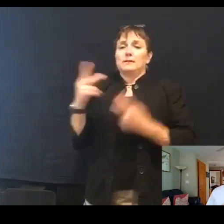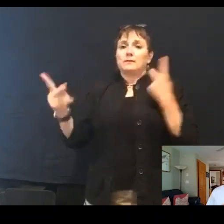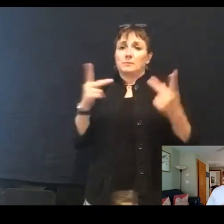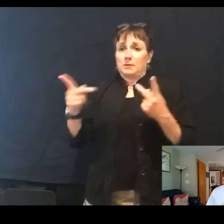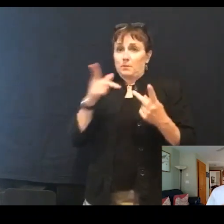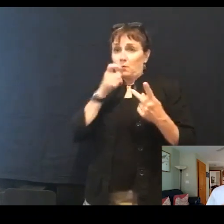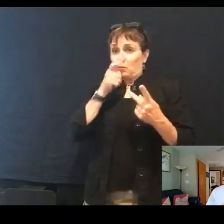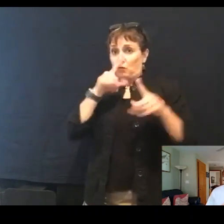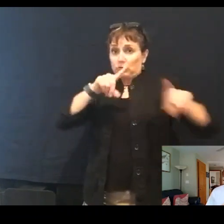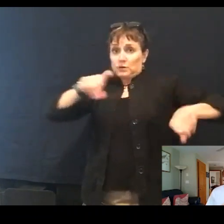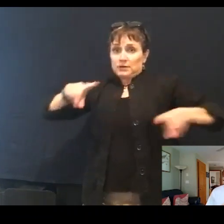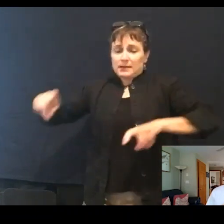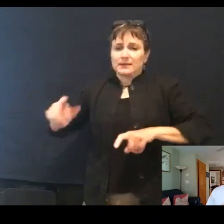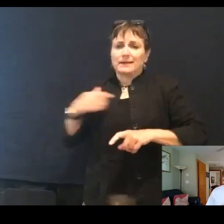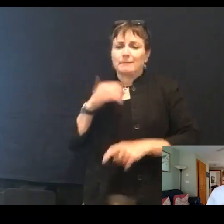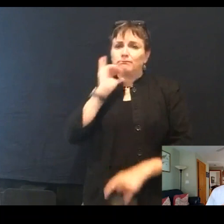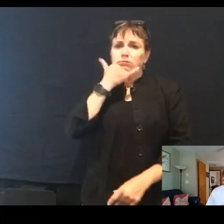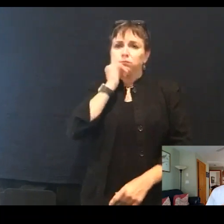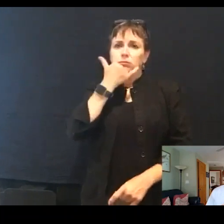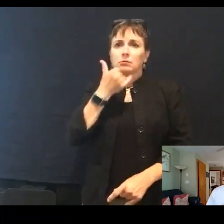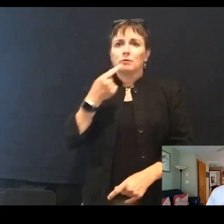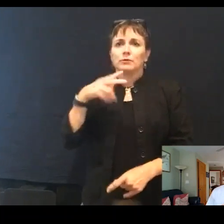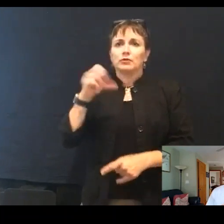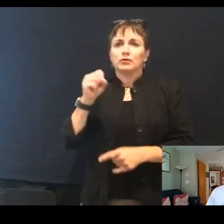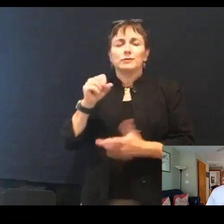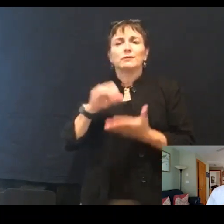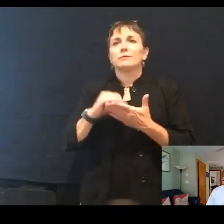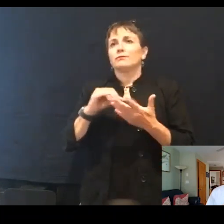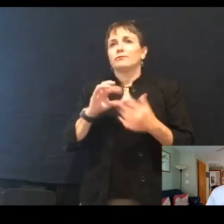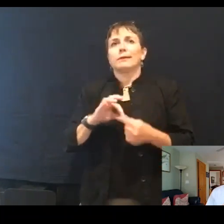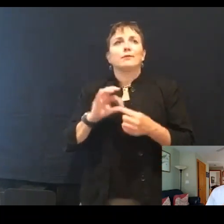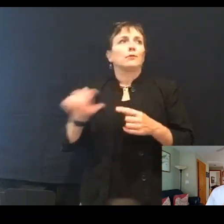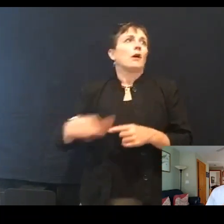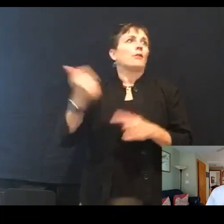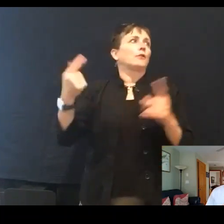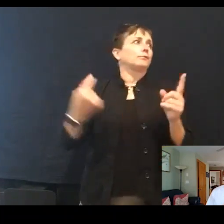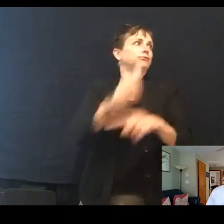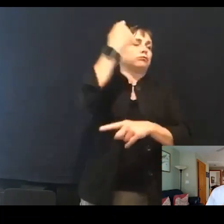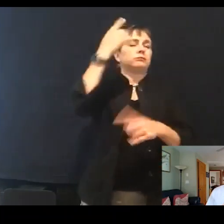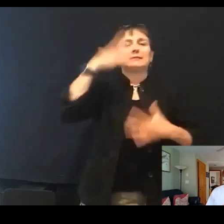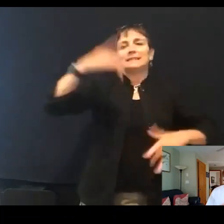had mutations in genes associated with nonsyndromic disease, such as diseases